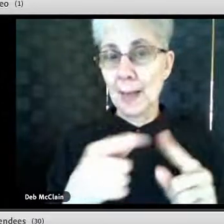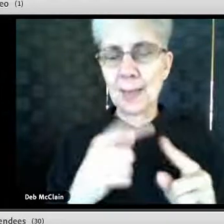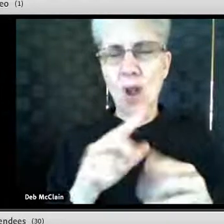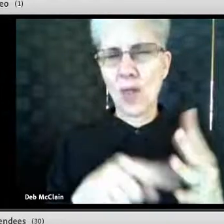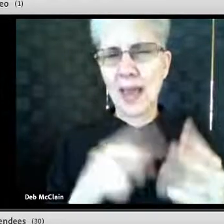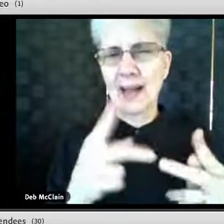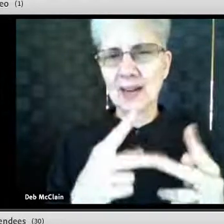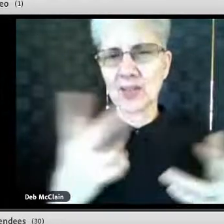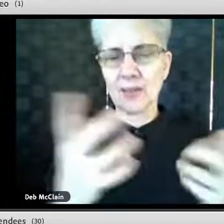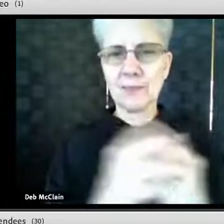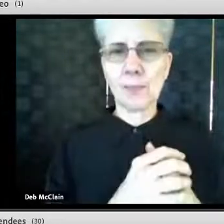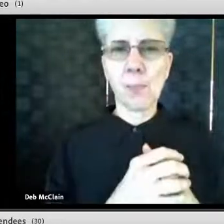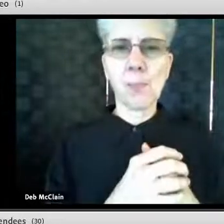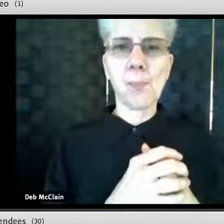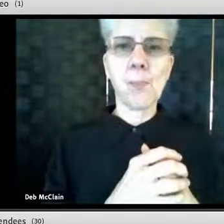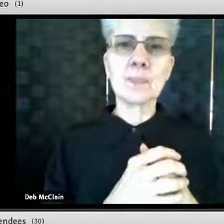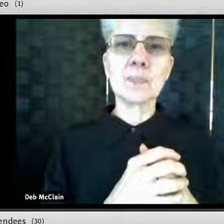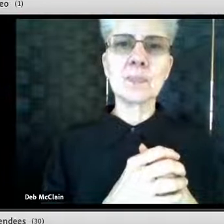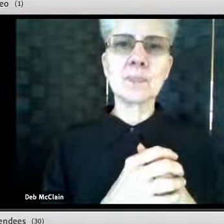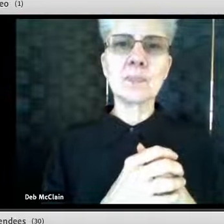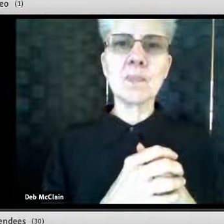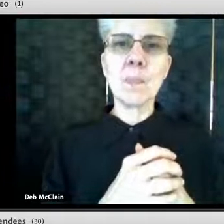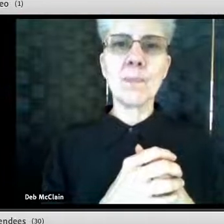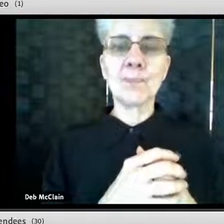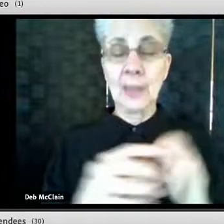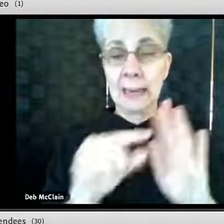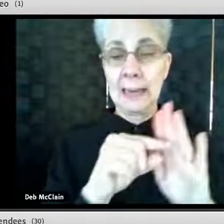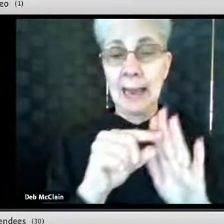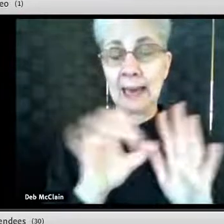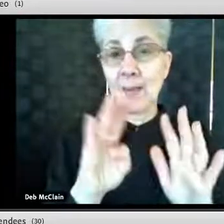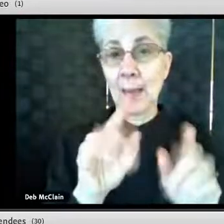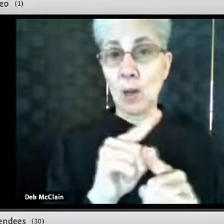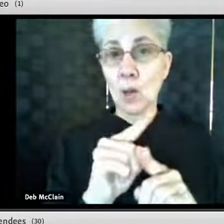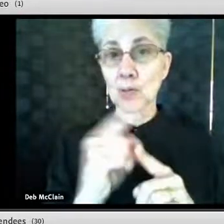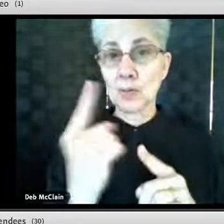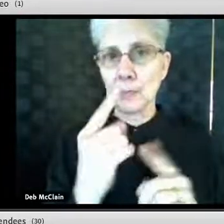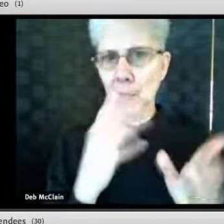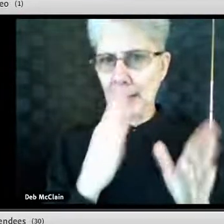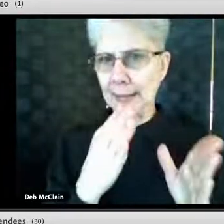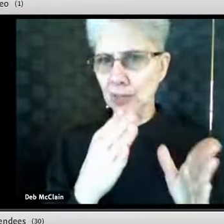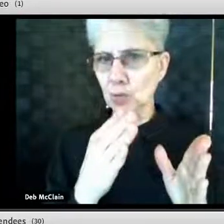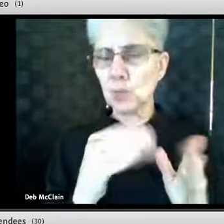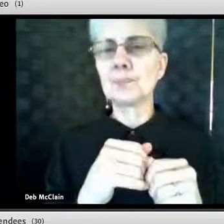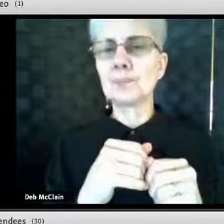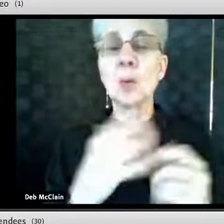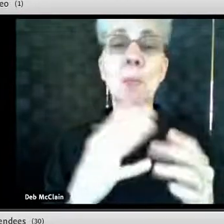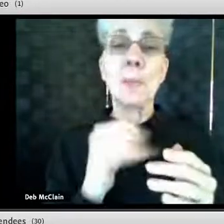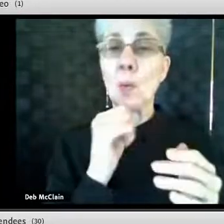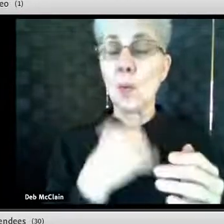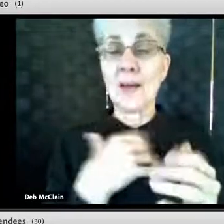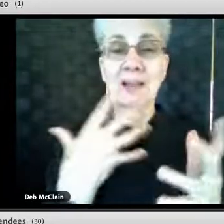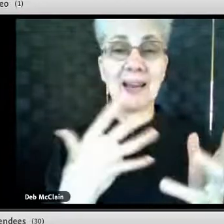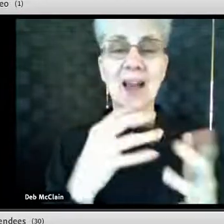all of that kind of stuff. Negative feedback is also something to pay attention to. You probably won't have a lot of this,